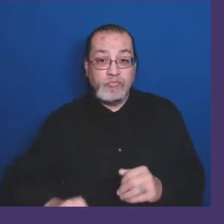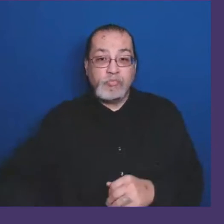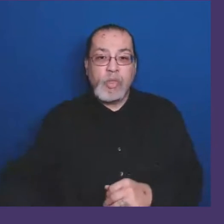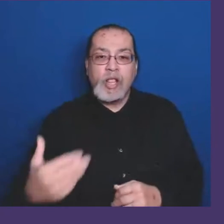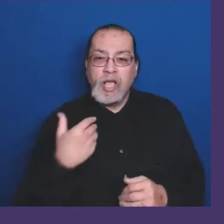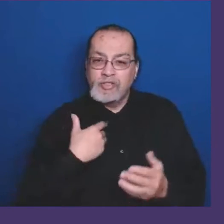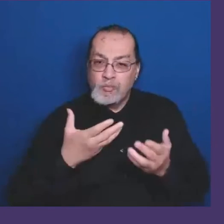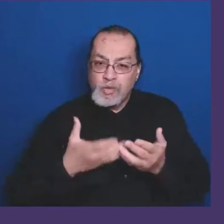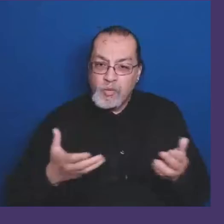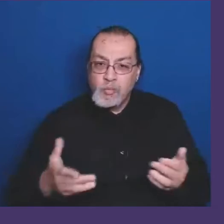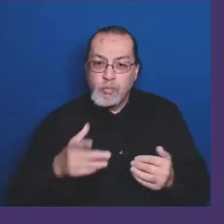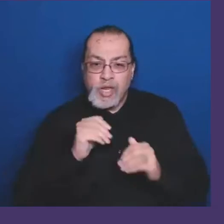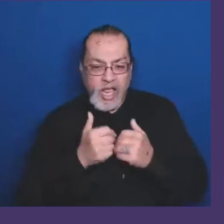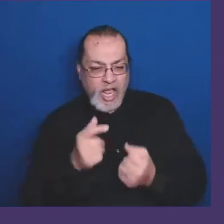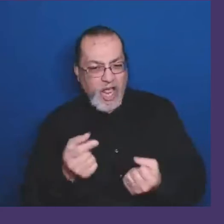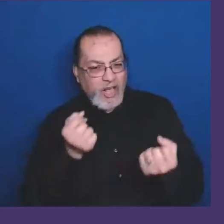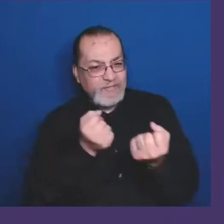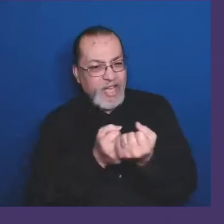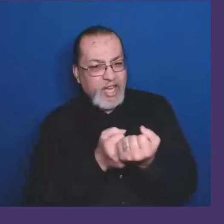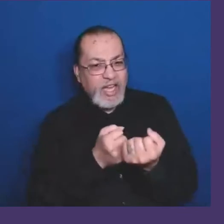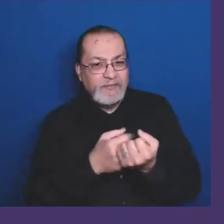Thank you again for being with us.